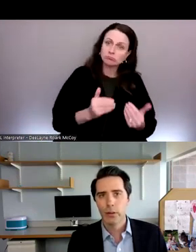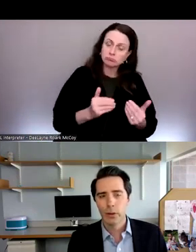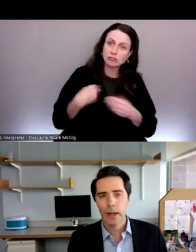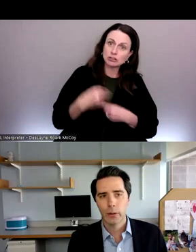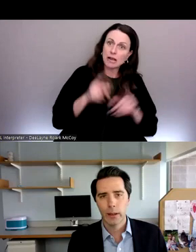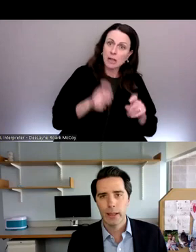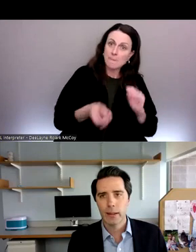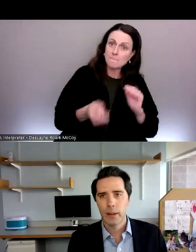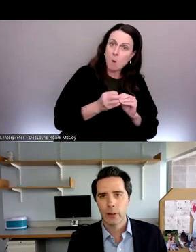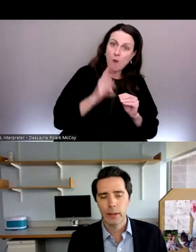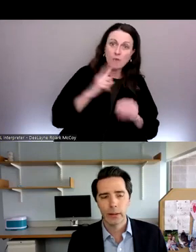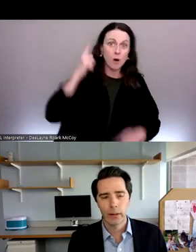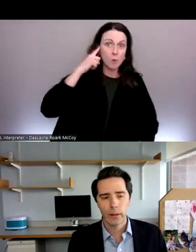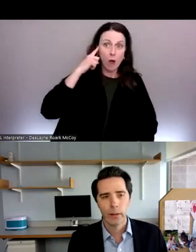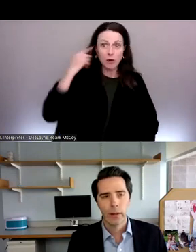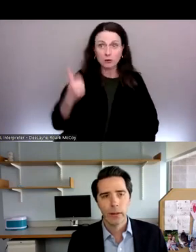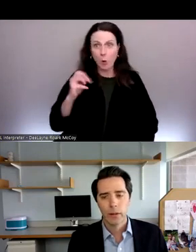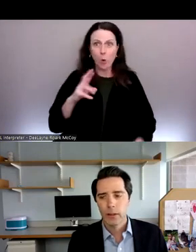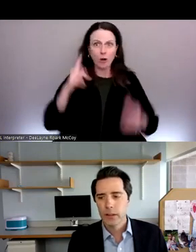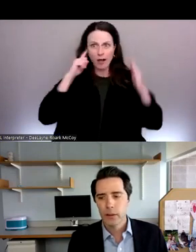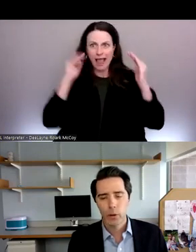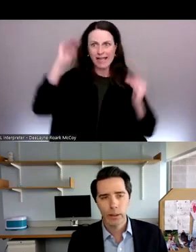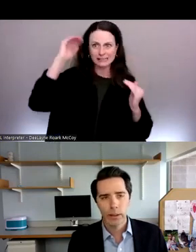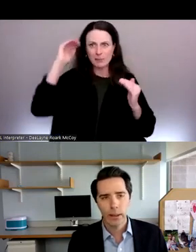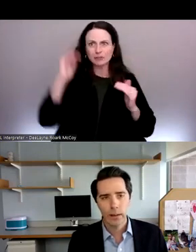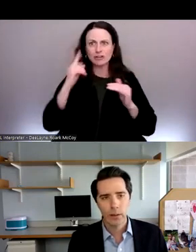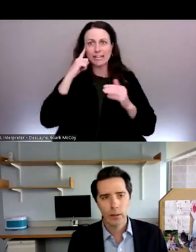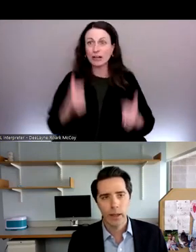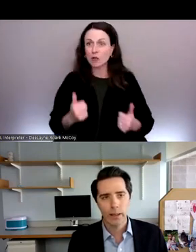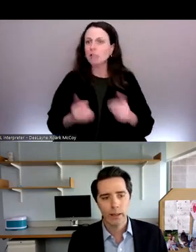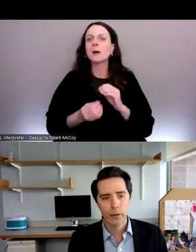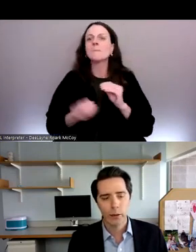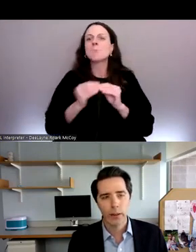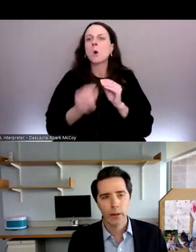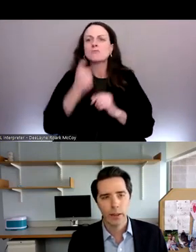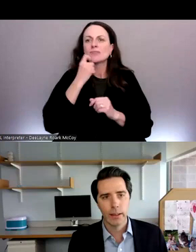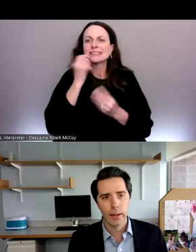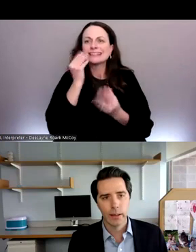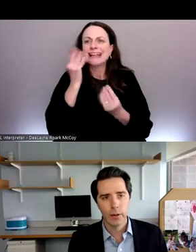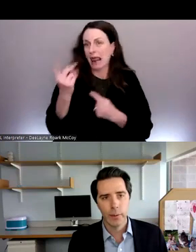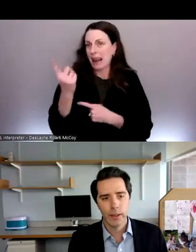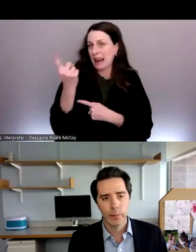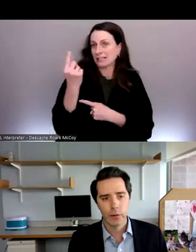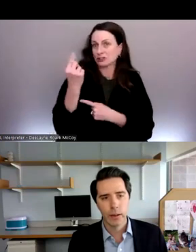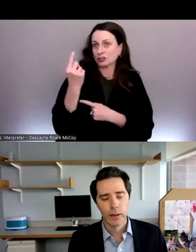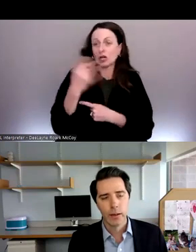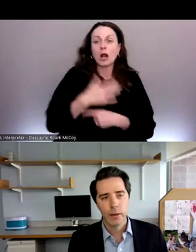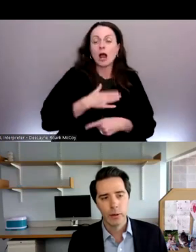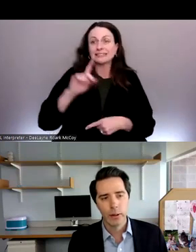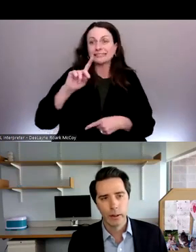unilateral and asymmetric hearing loss so this is some more recent data just from last year showing that our